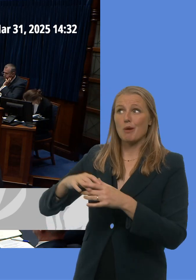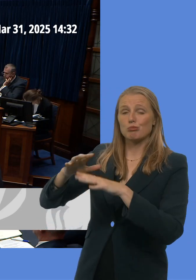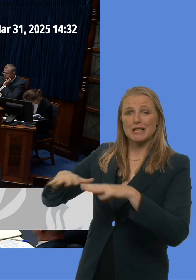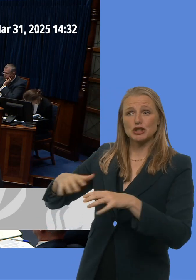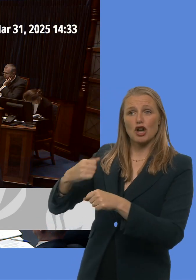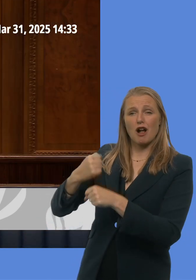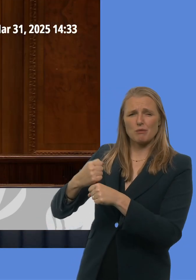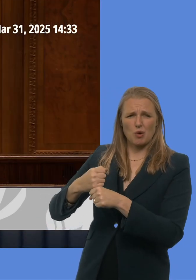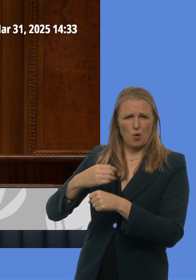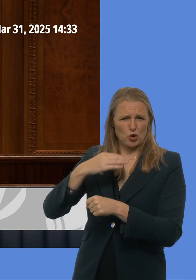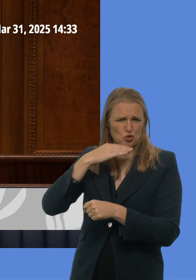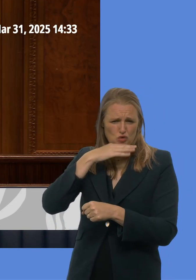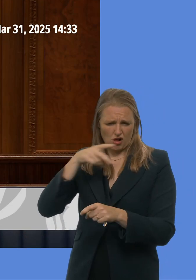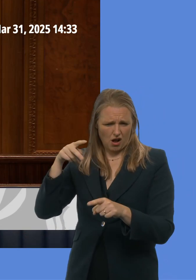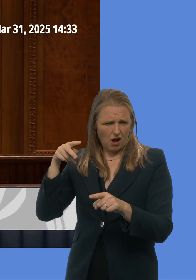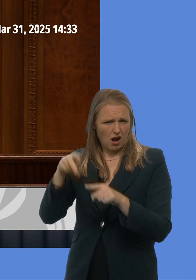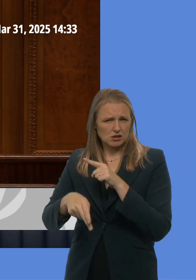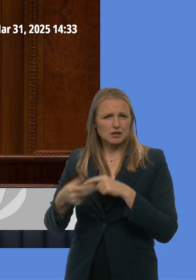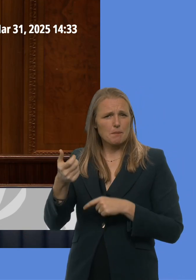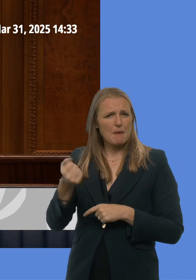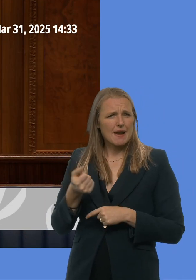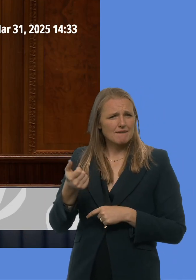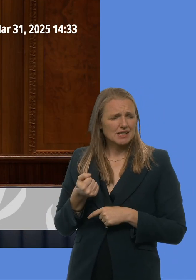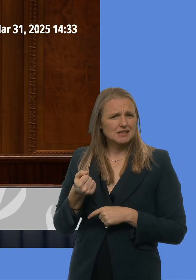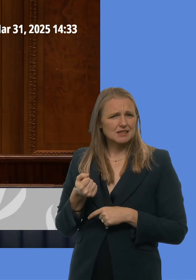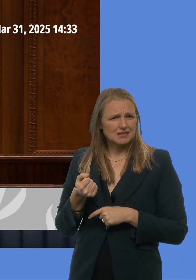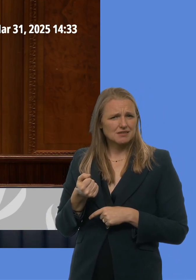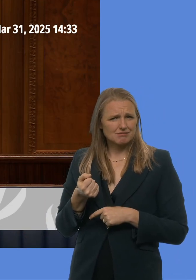cuts to welfare and, indeed, on public services?